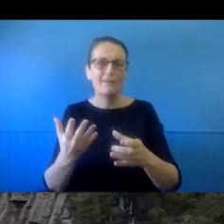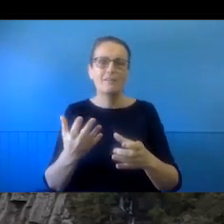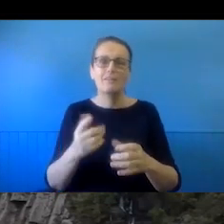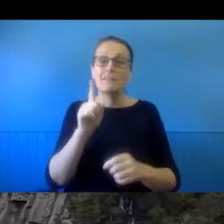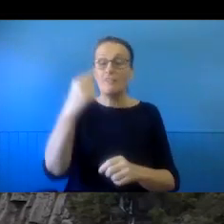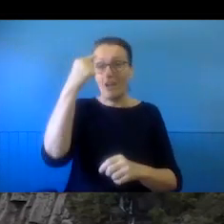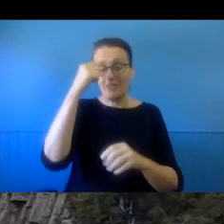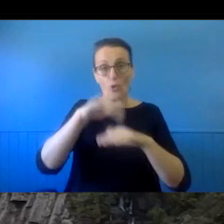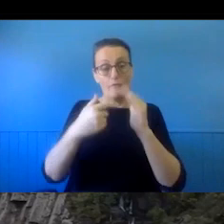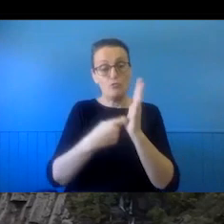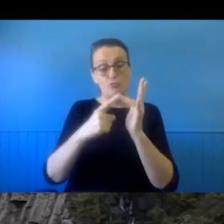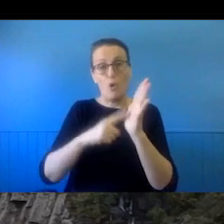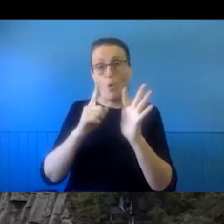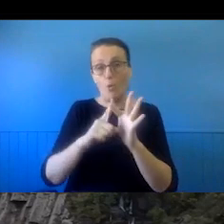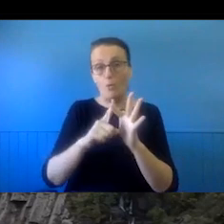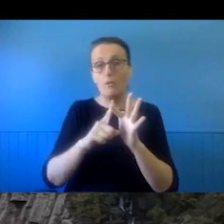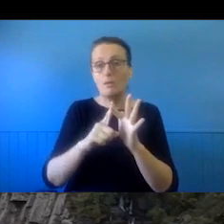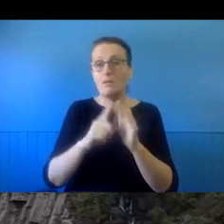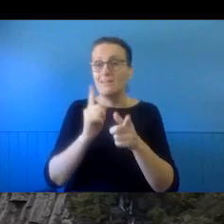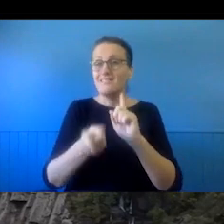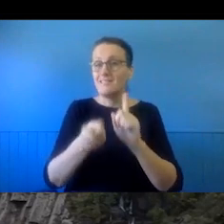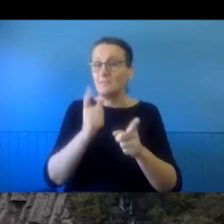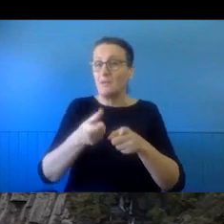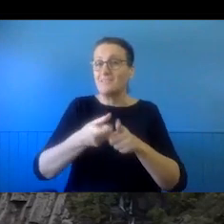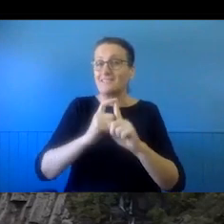about how hard it can be sometimes to take off the costume of that